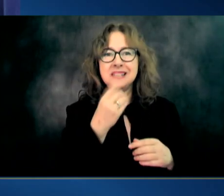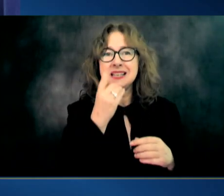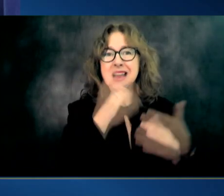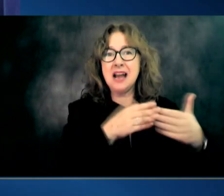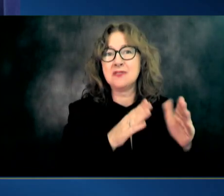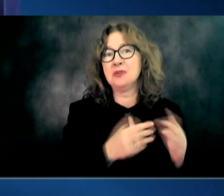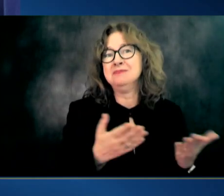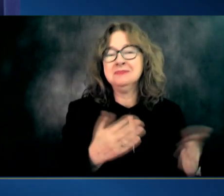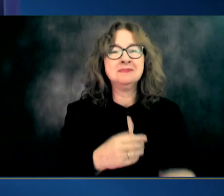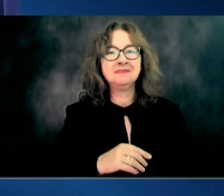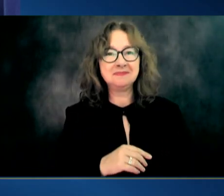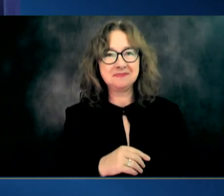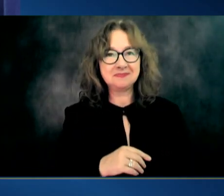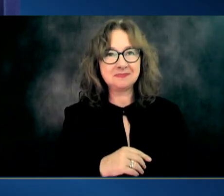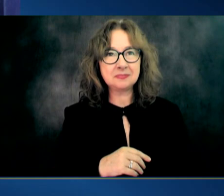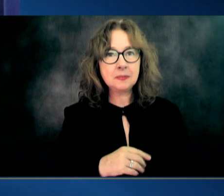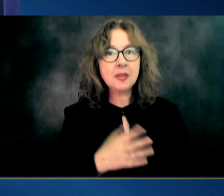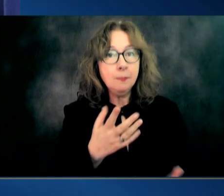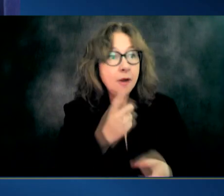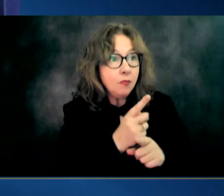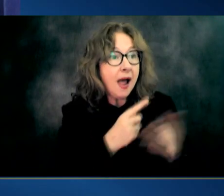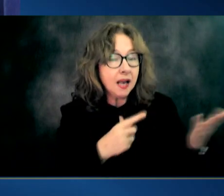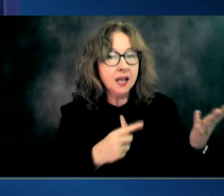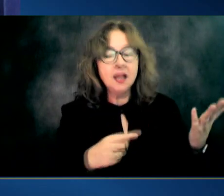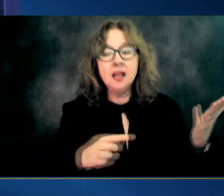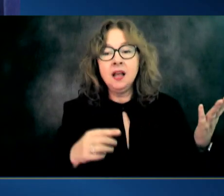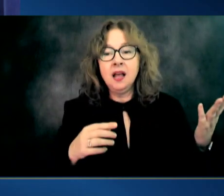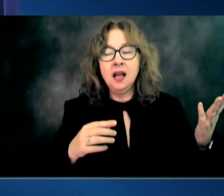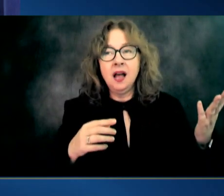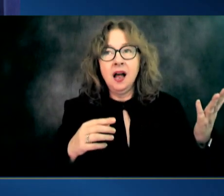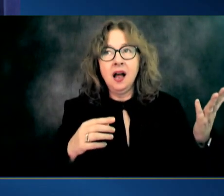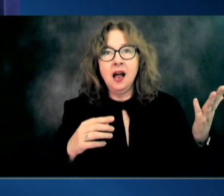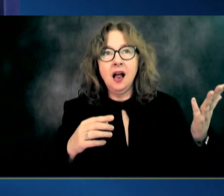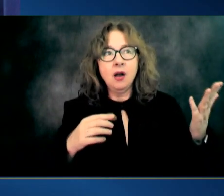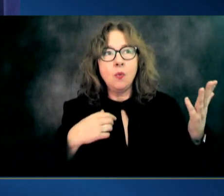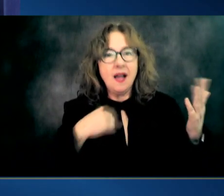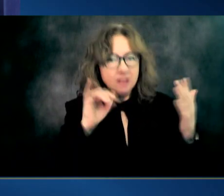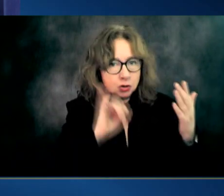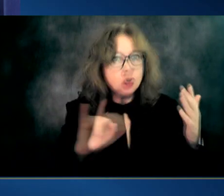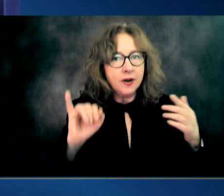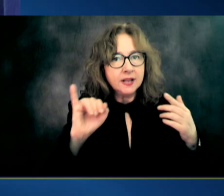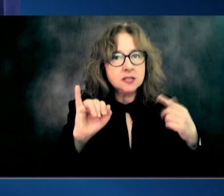But yeah, so I just felt like -- I feel like that's really important too. Because I feel like,